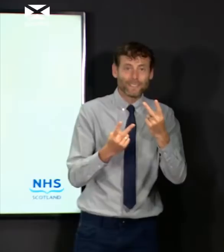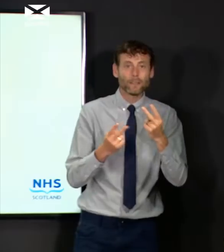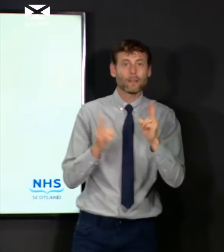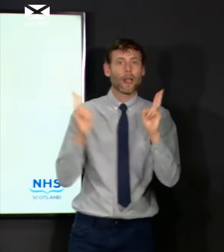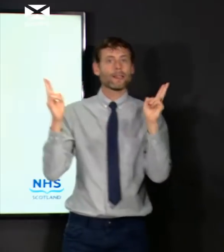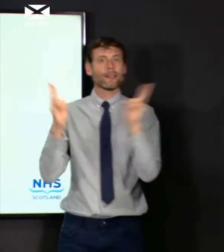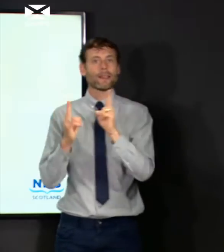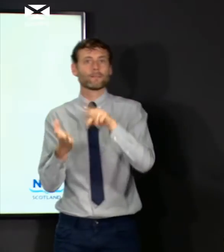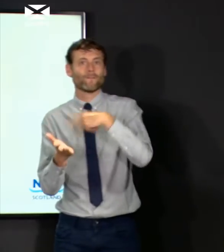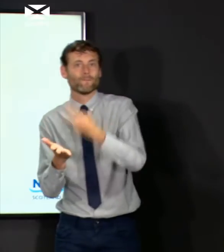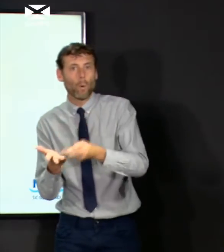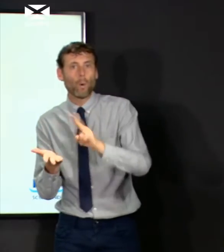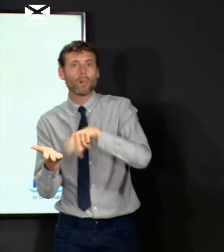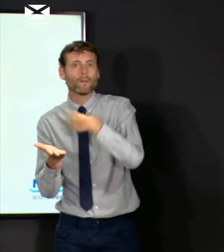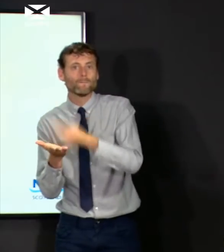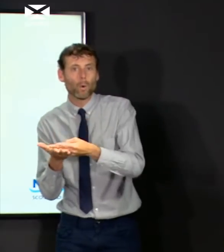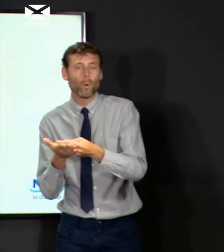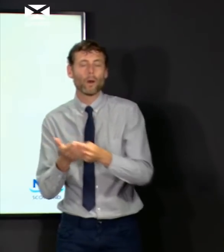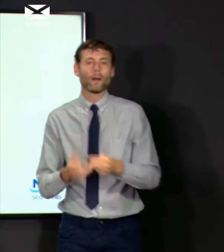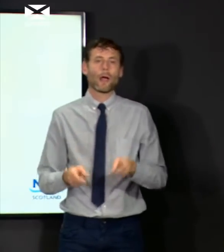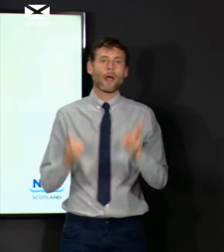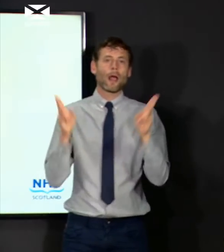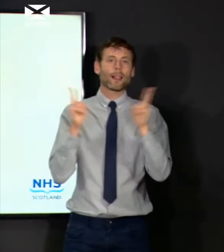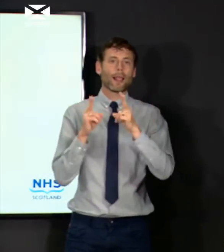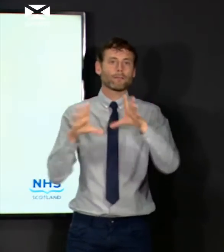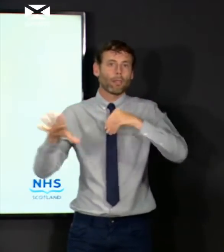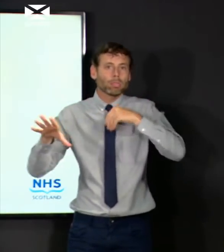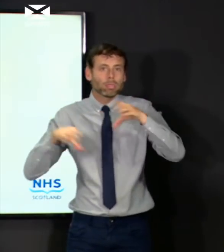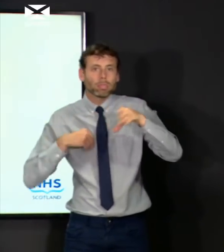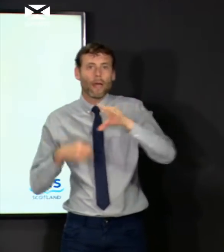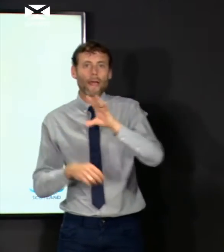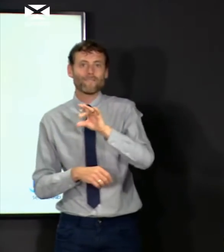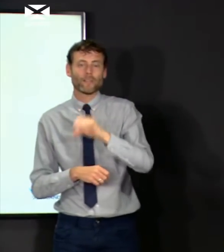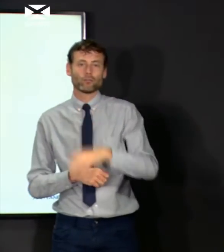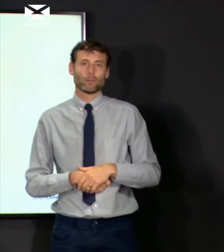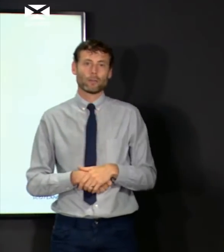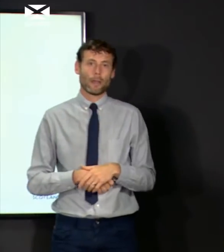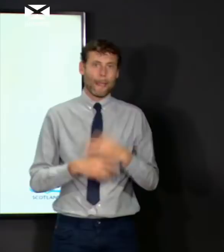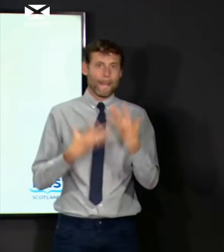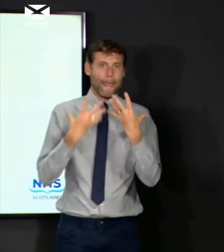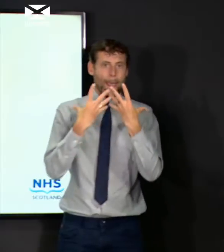we get all kinds of dementia reduction, we get frailty reduction by allowing visitors